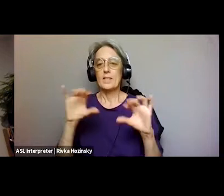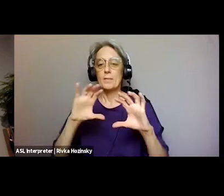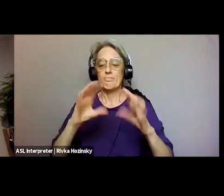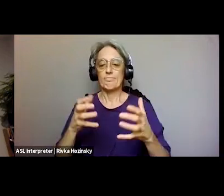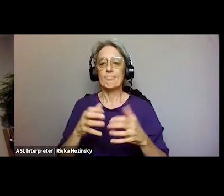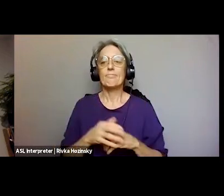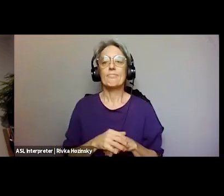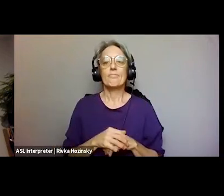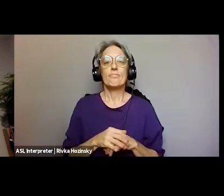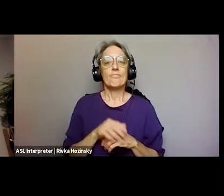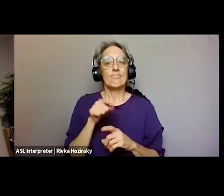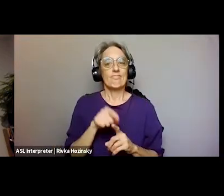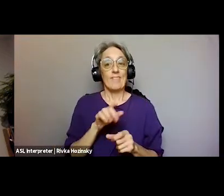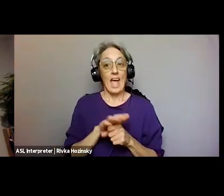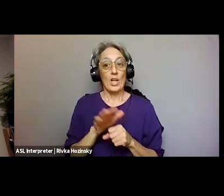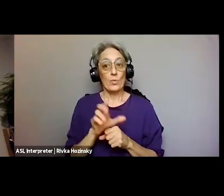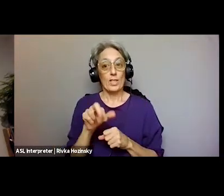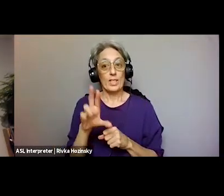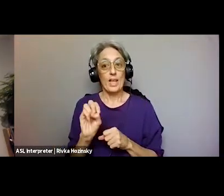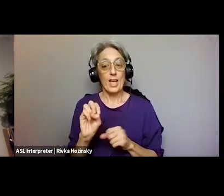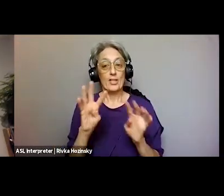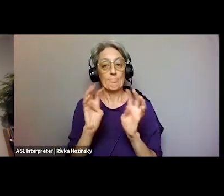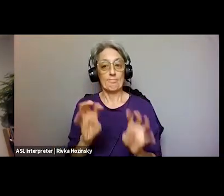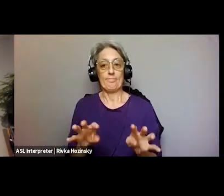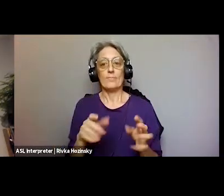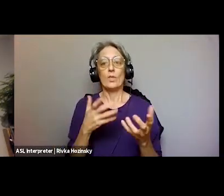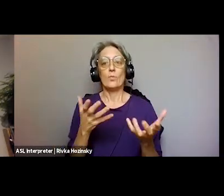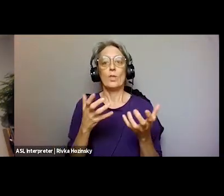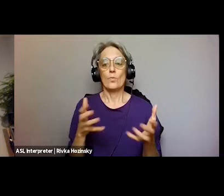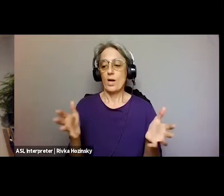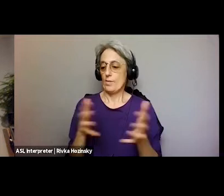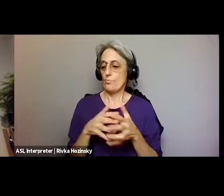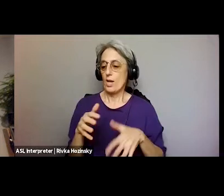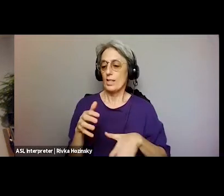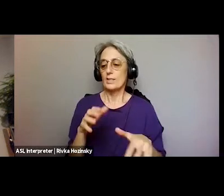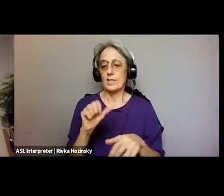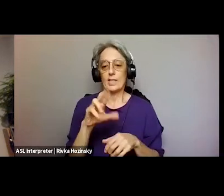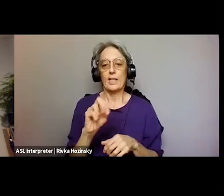We want our pregnancy-related care to be with the regular obstetrician or gynecologist